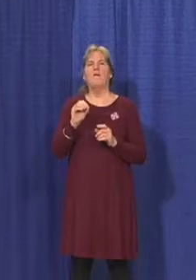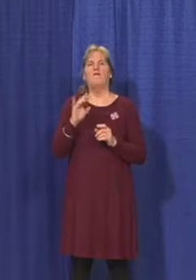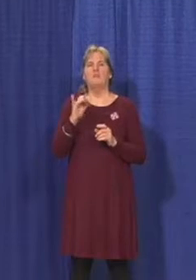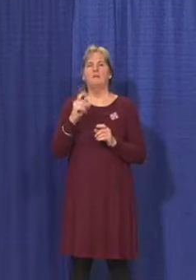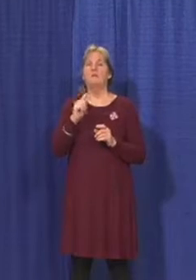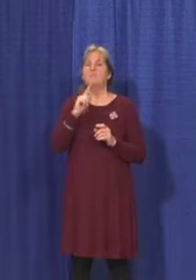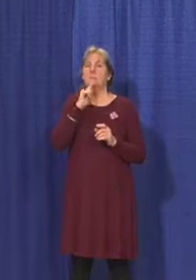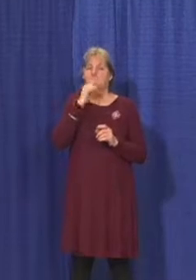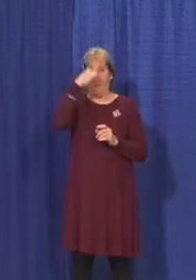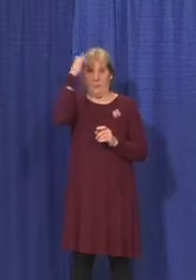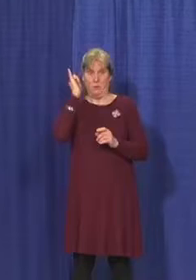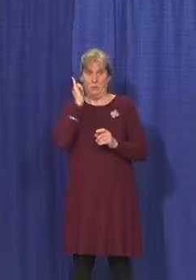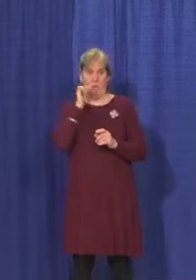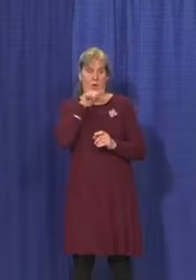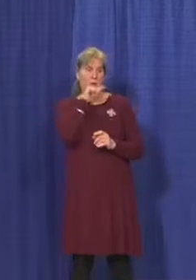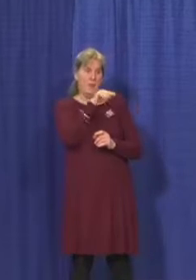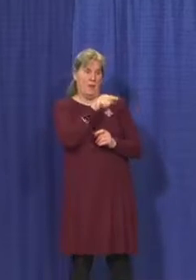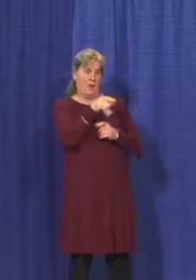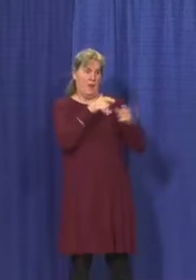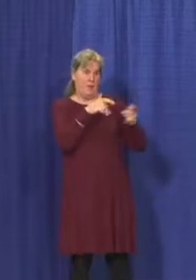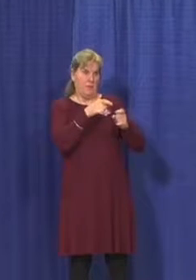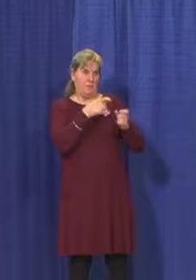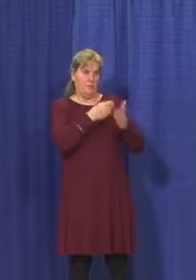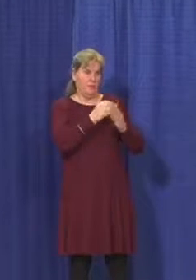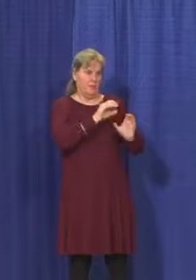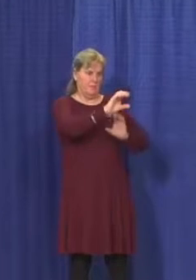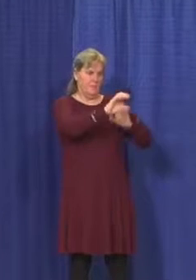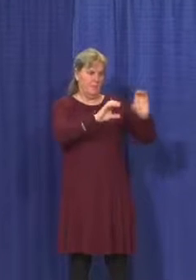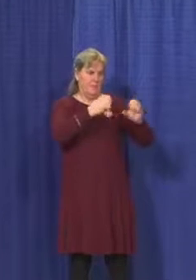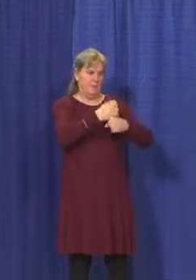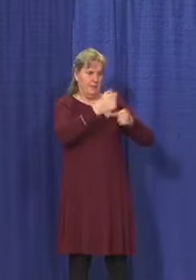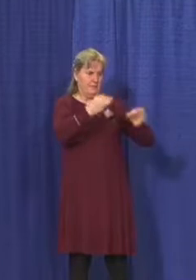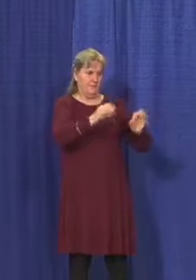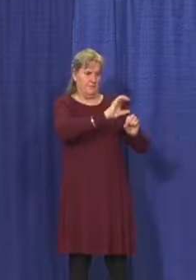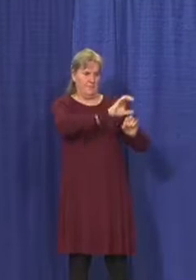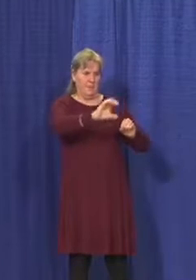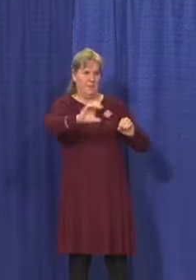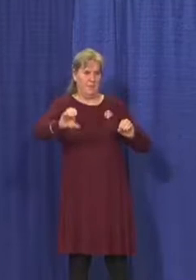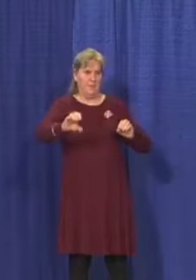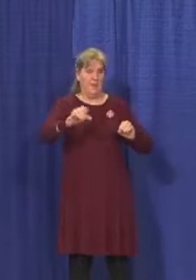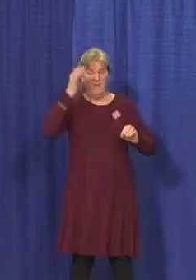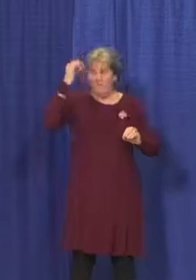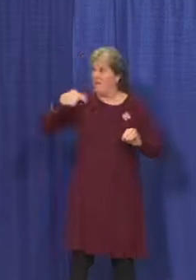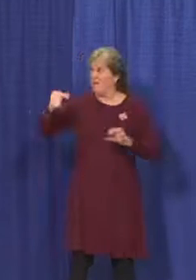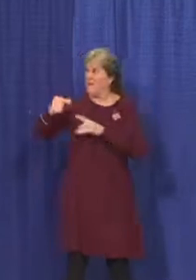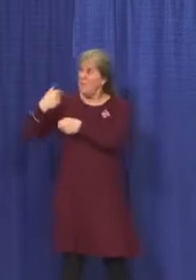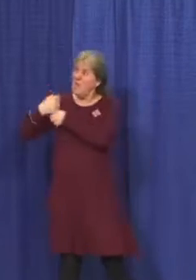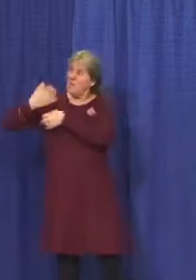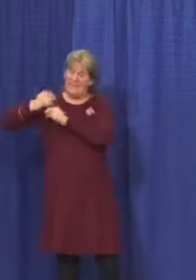But make no mistake, it is Yukon that controls that carve out. It is Yukon that will determine